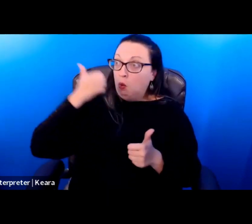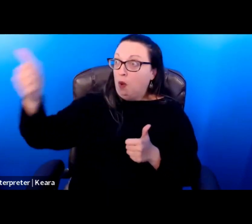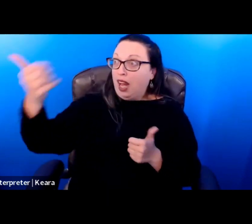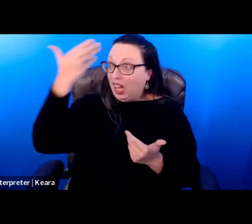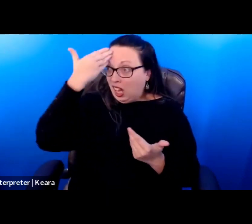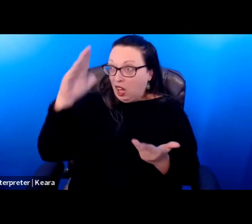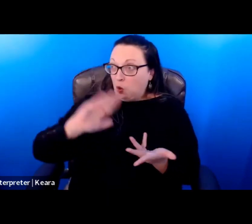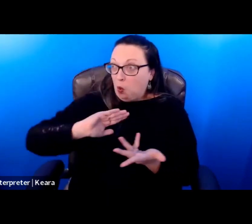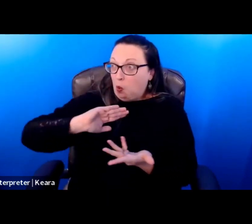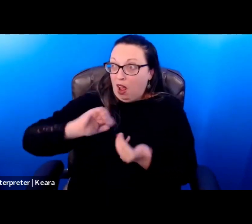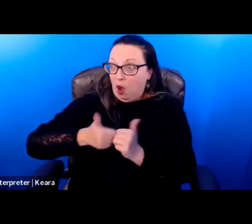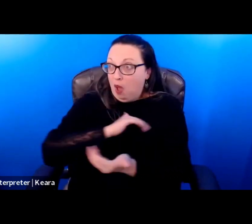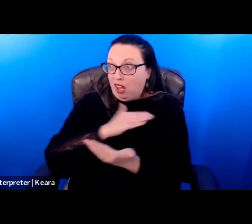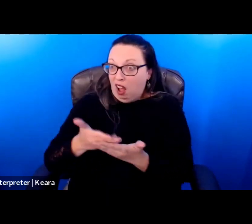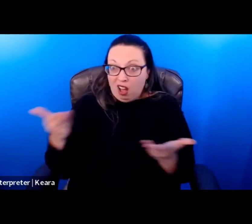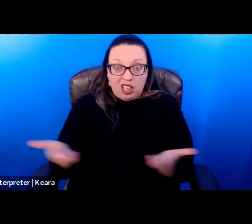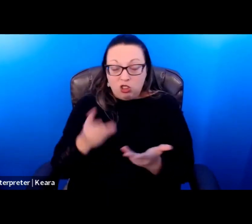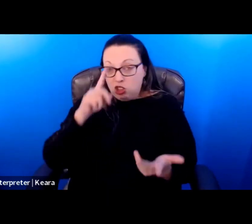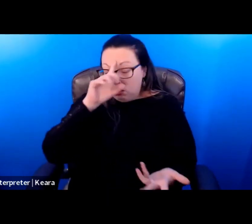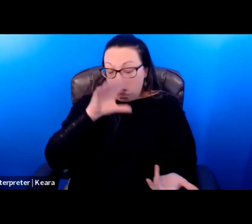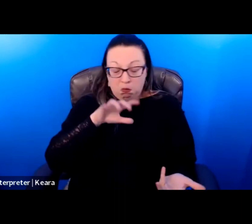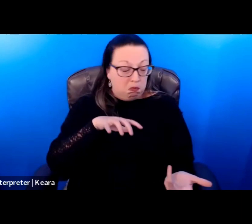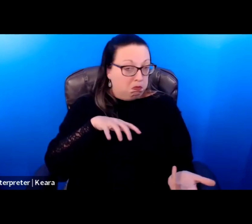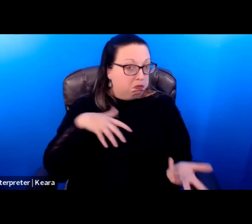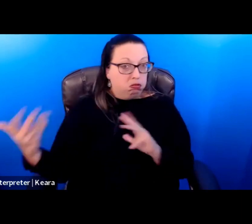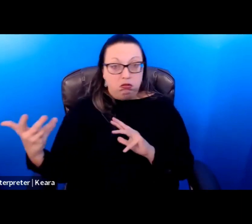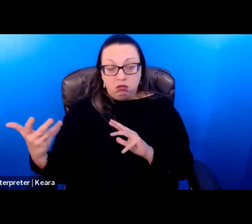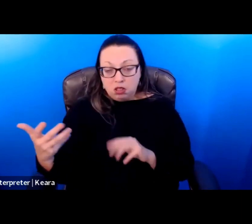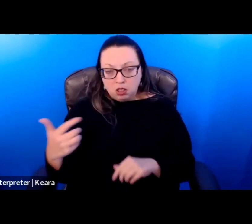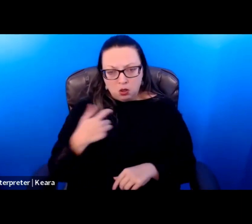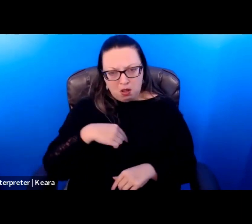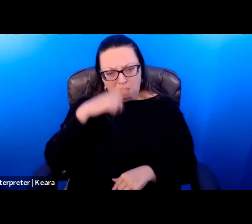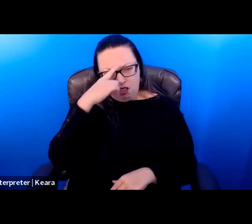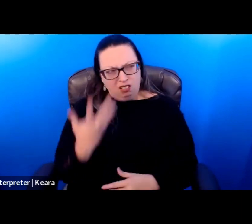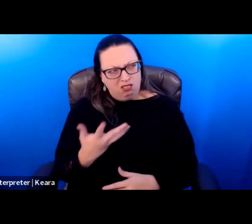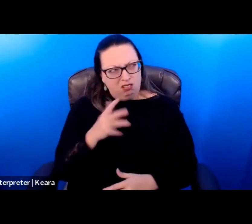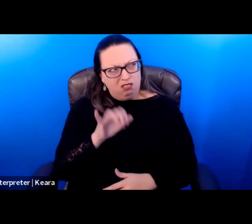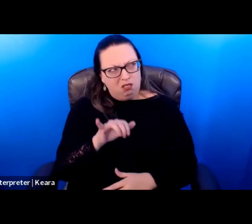And it was just random things. So I just assumed like, Man, I just must have been tired and dehydrated. You know, I kept